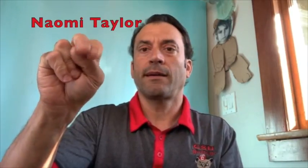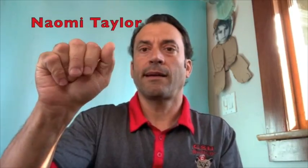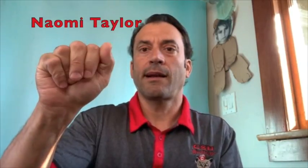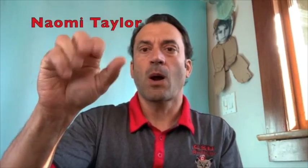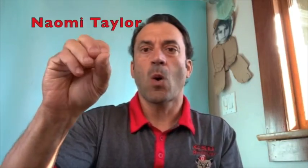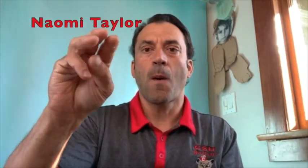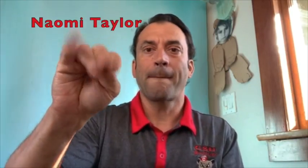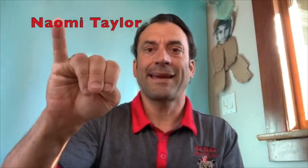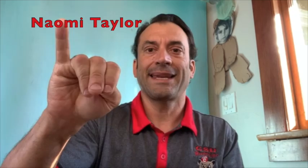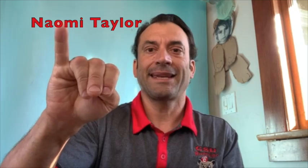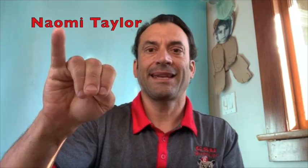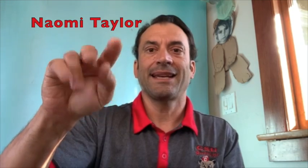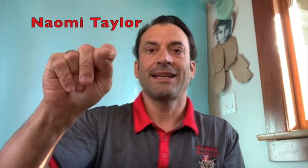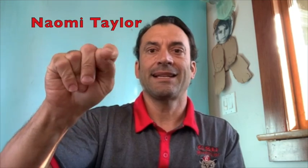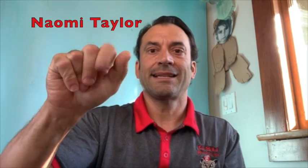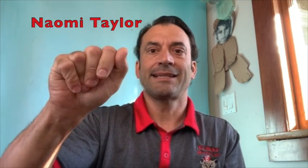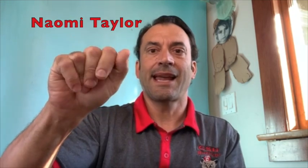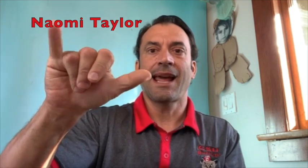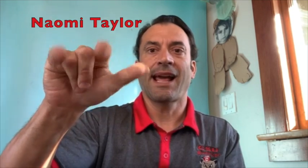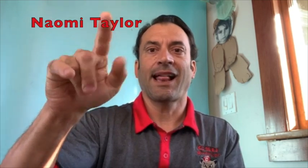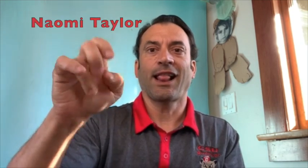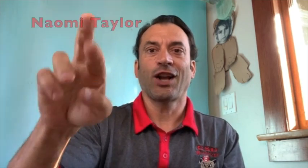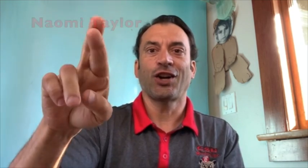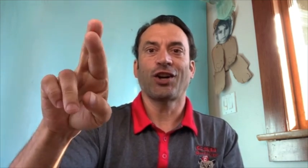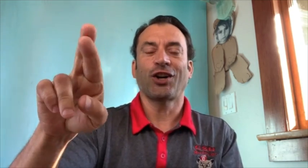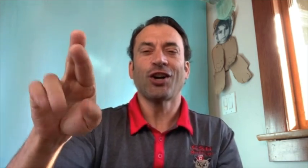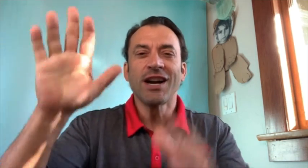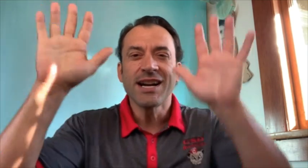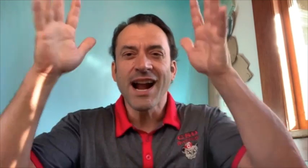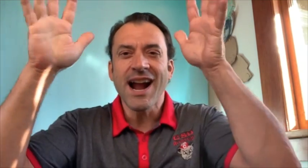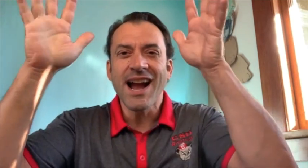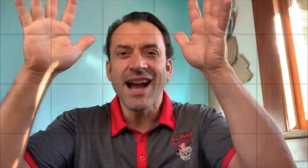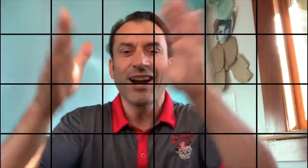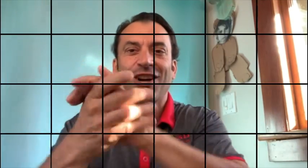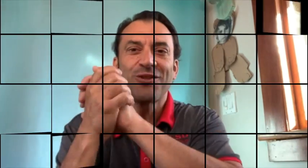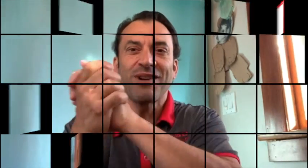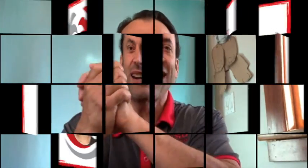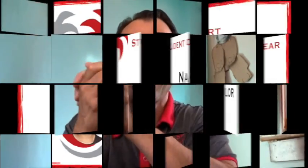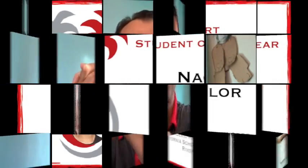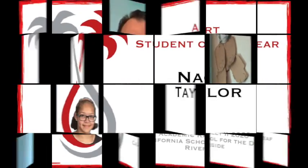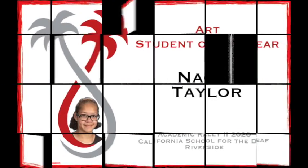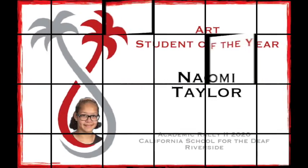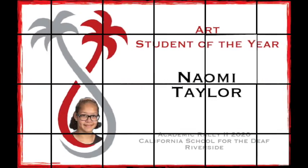This student that I'm Speaking of is Naomi Taylor. Congratulations.